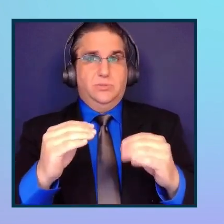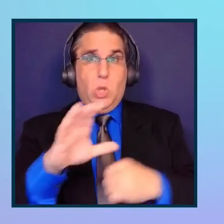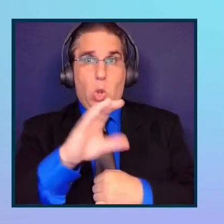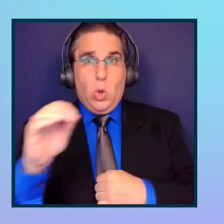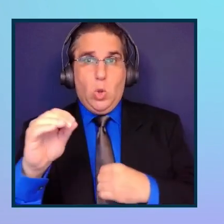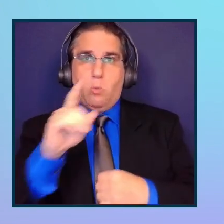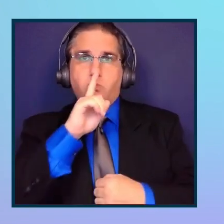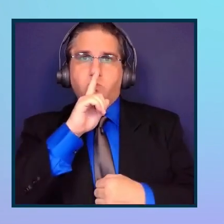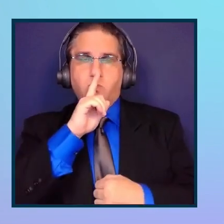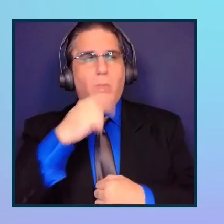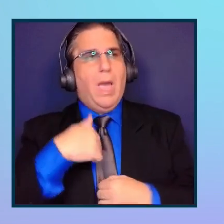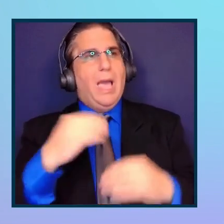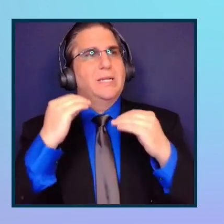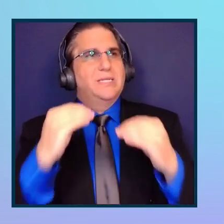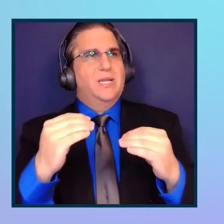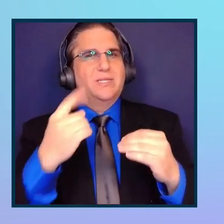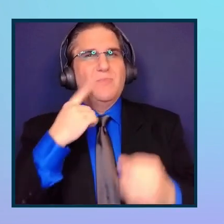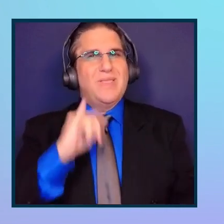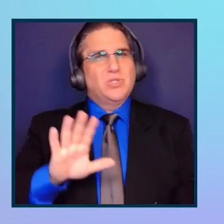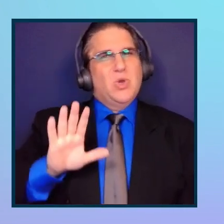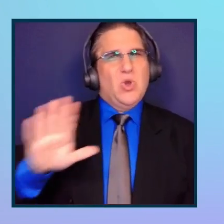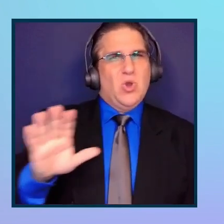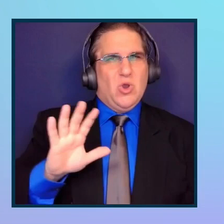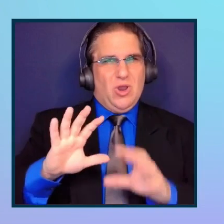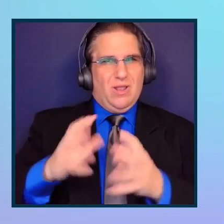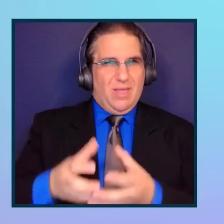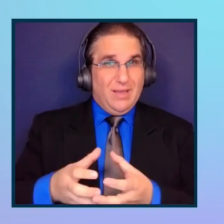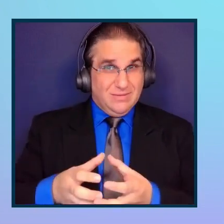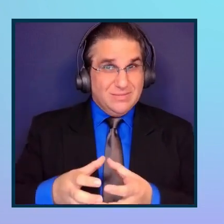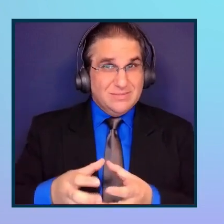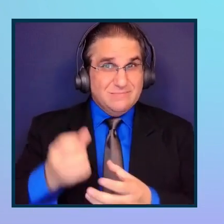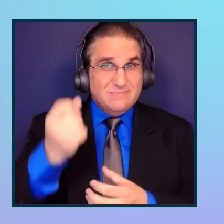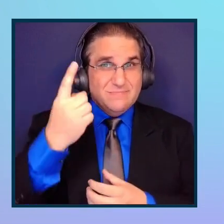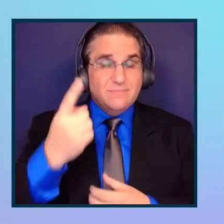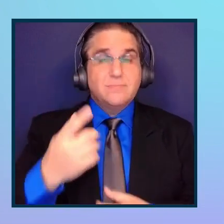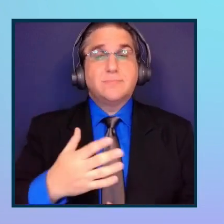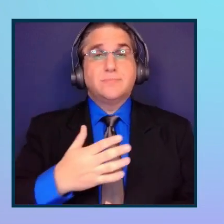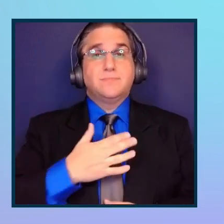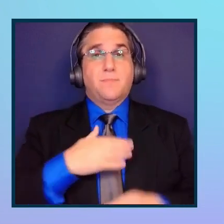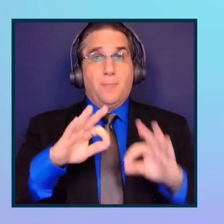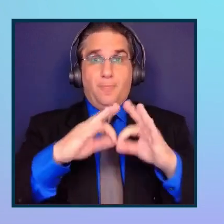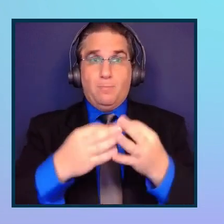So I come from a family that has instilled in me a deep love of sports.